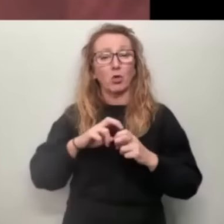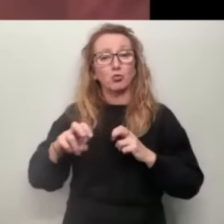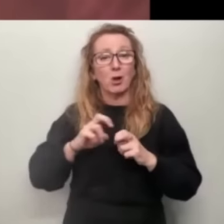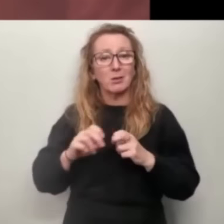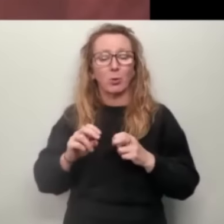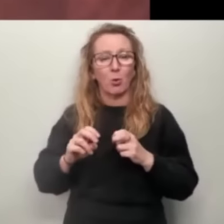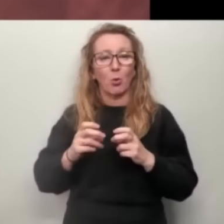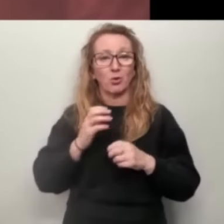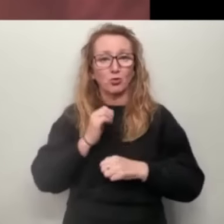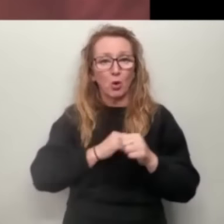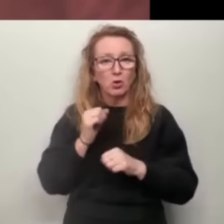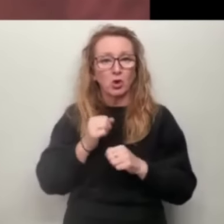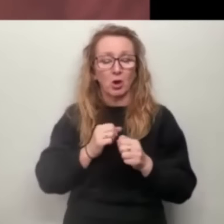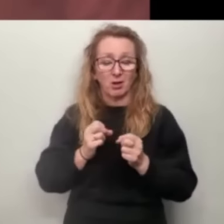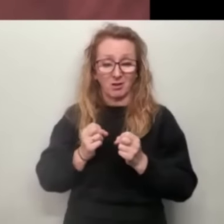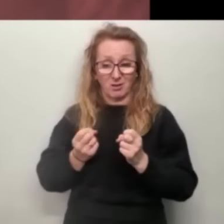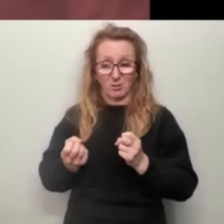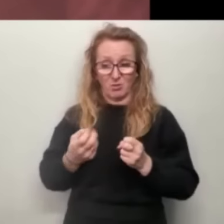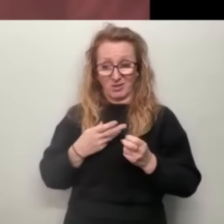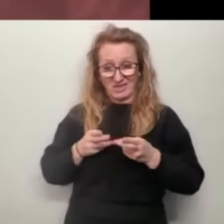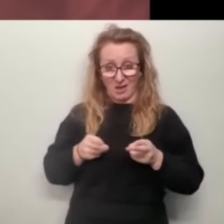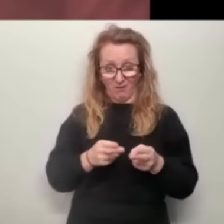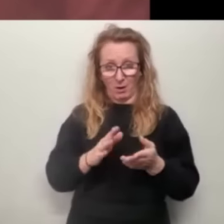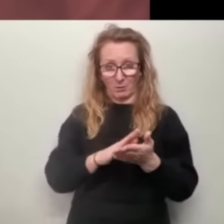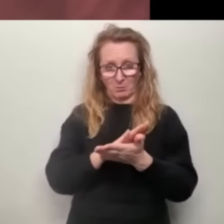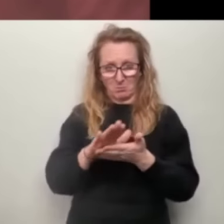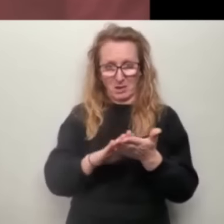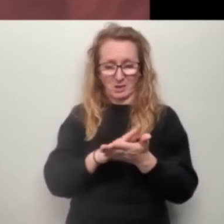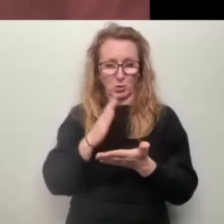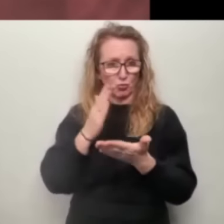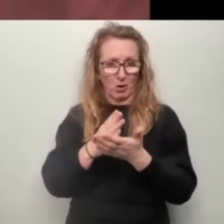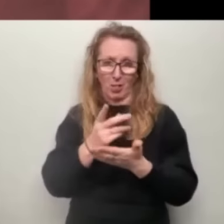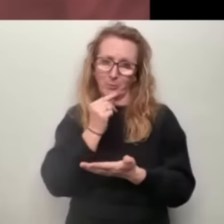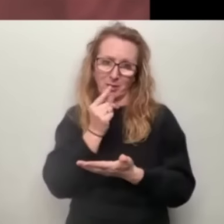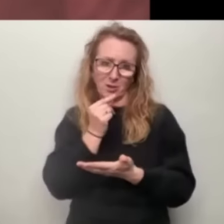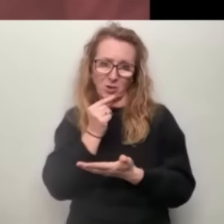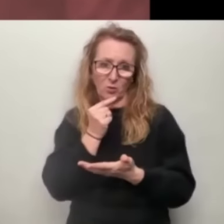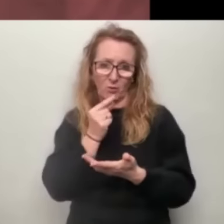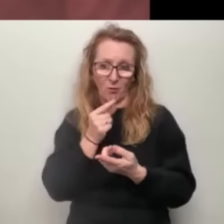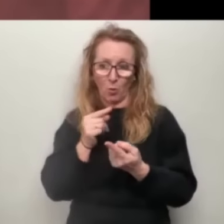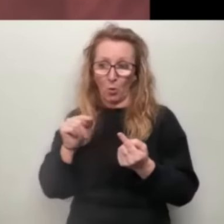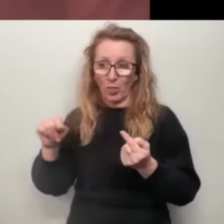provided by the Severn meant that there was real potential for those who had the capital